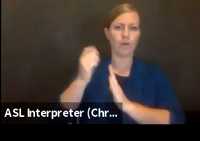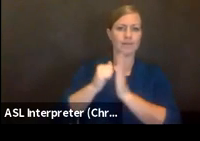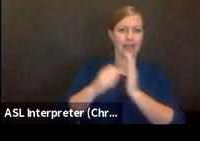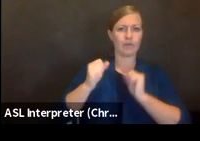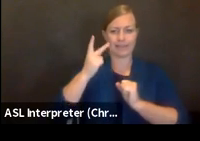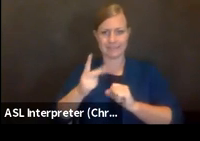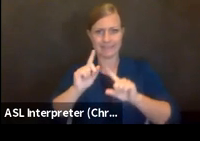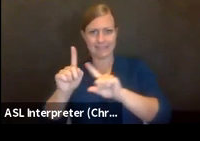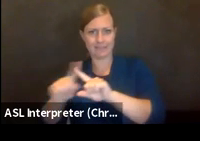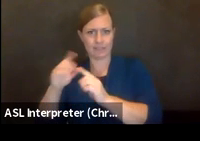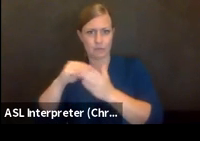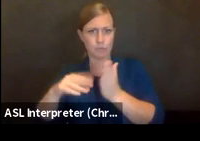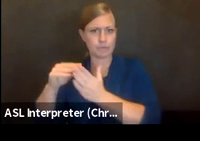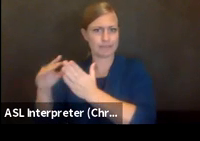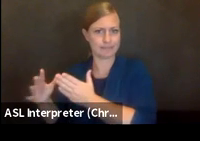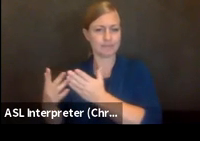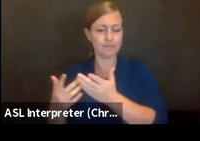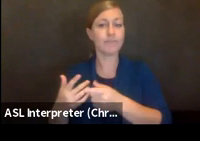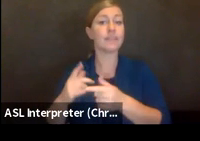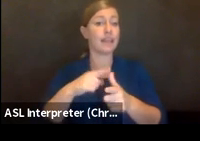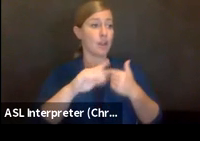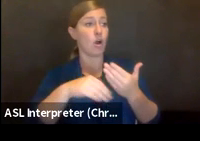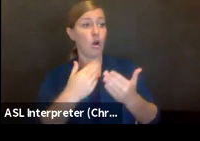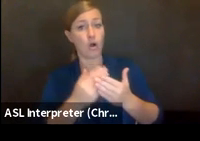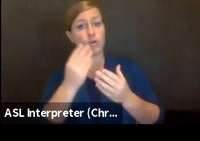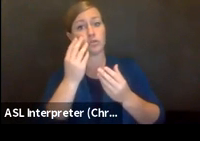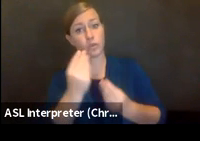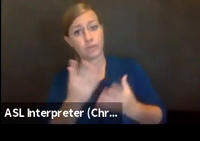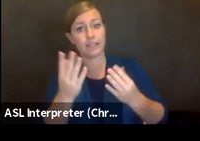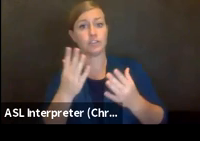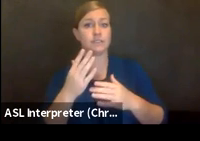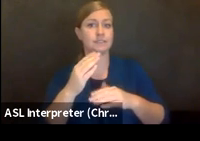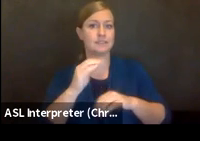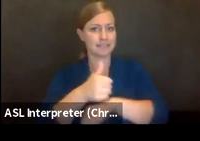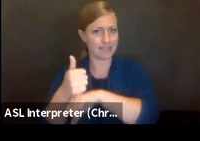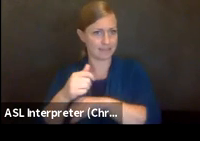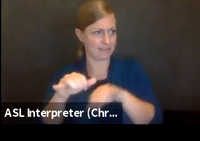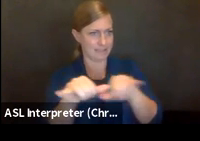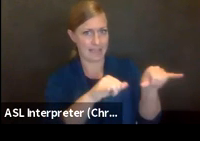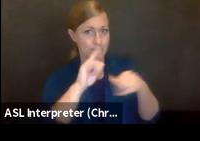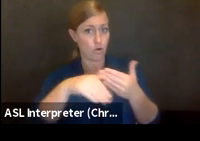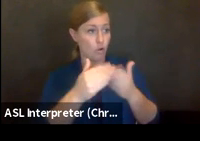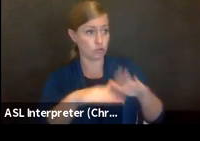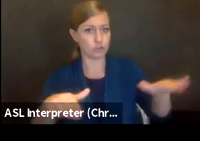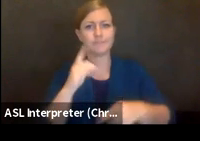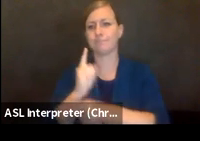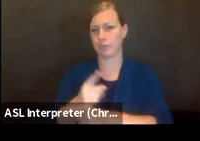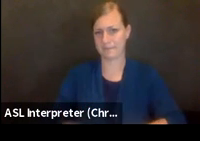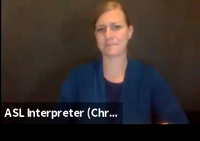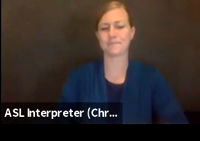Kristina Wambold: And then all their notifications and settings would be the same for all children. Yes, correct. Thank you. Yep.